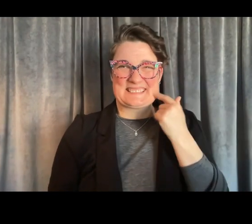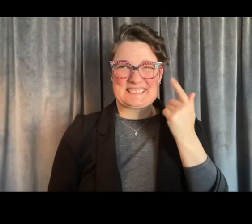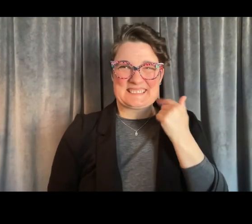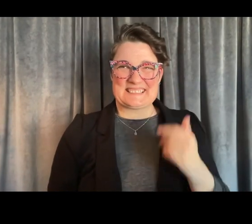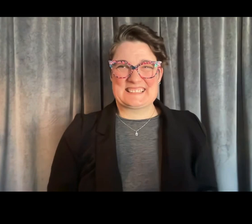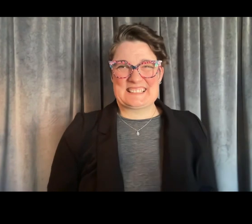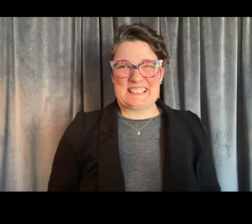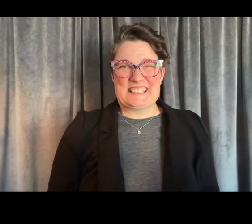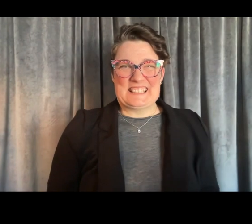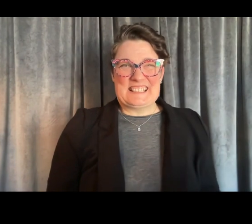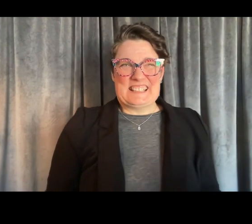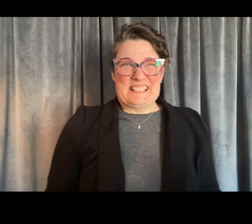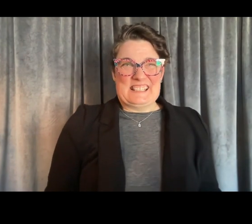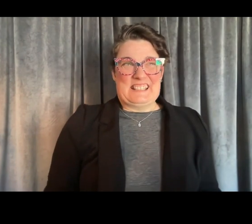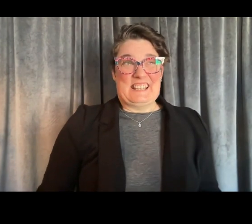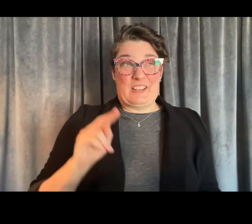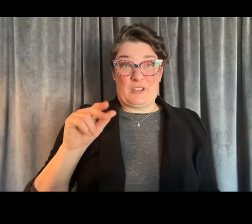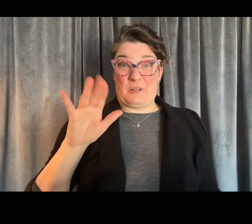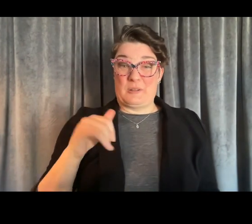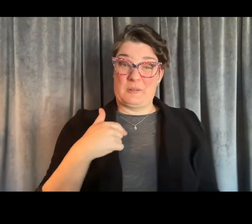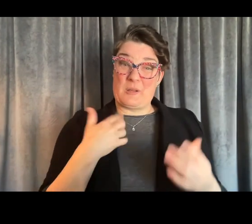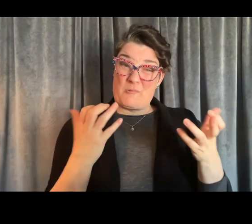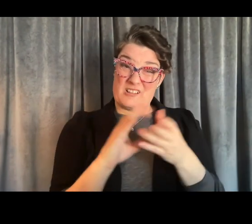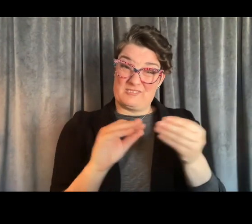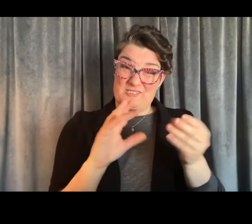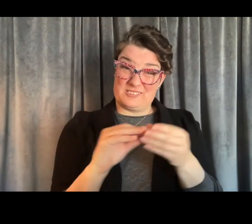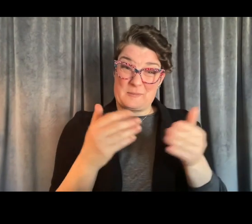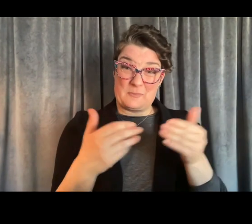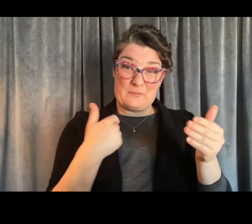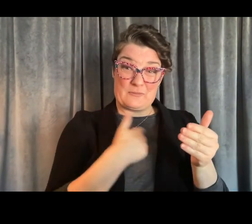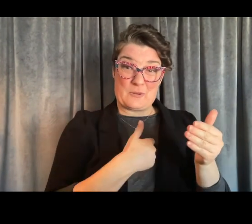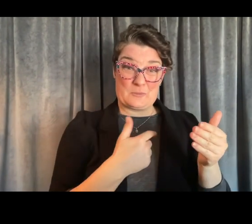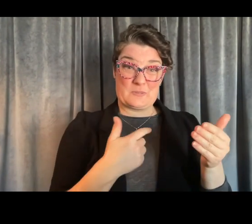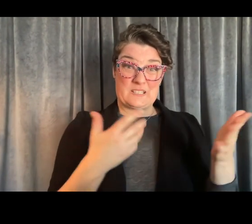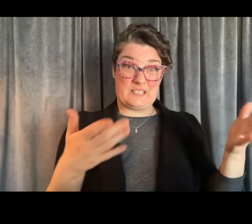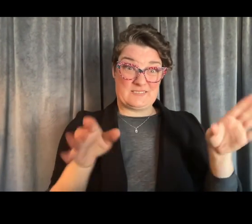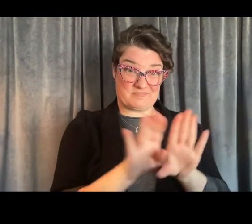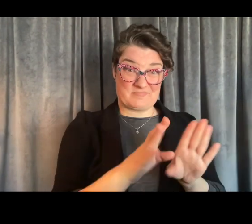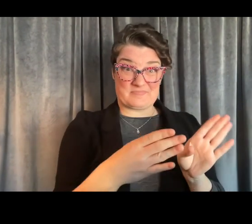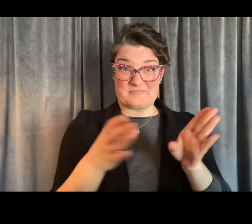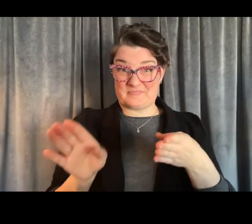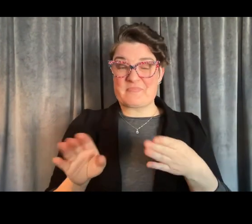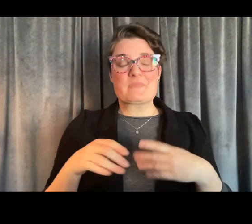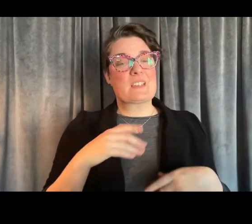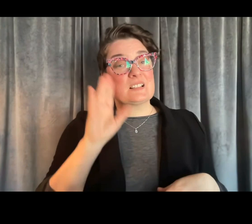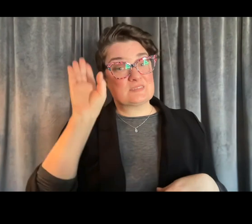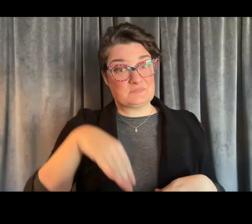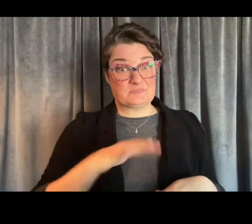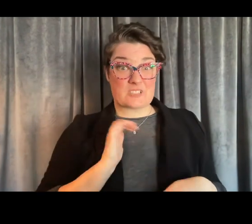Nomy: Yeah. I do wanna say before we go, that the interview with Socket was, really